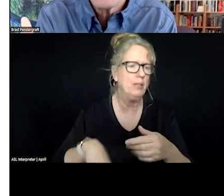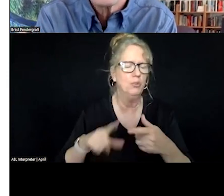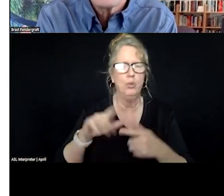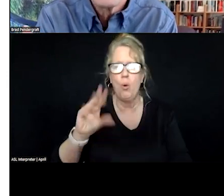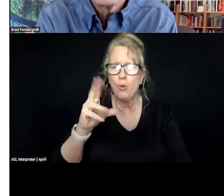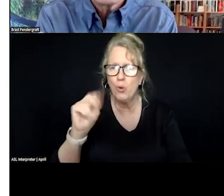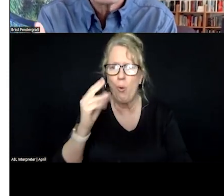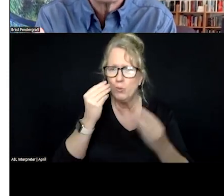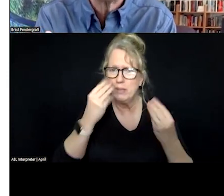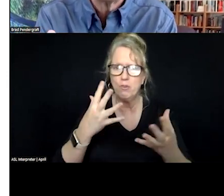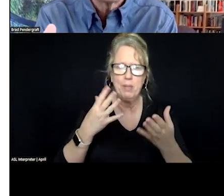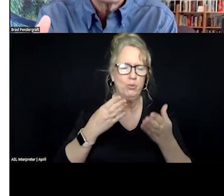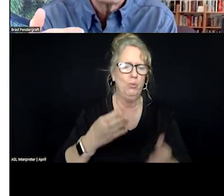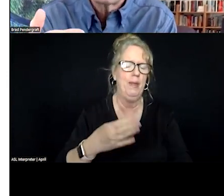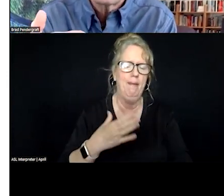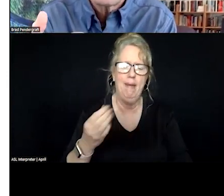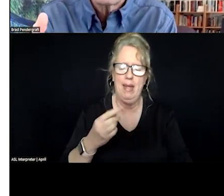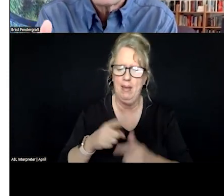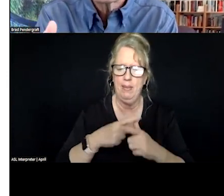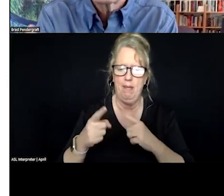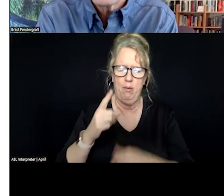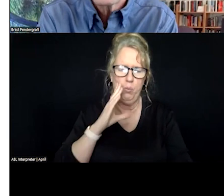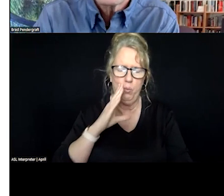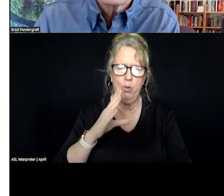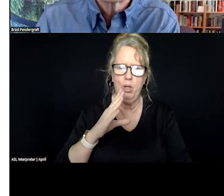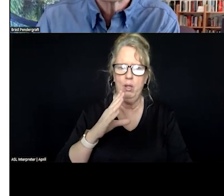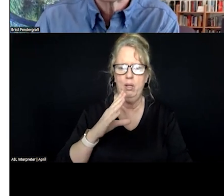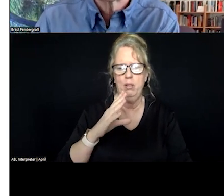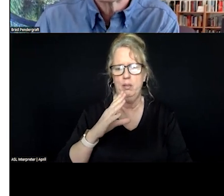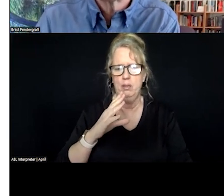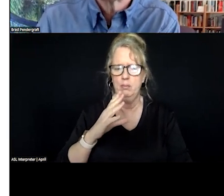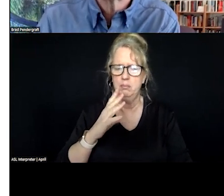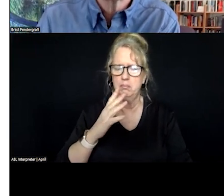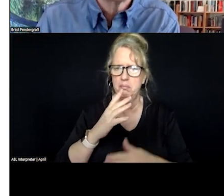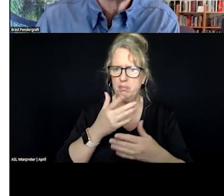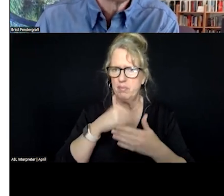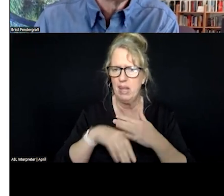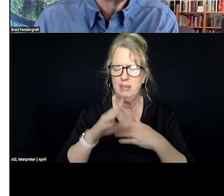TO IT AND IT WILL WORK AS AN ASSISTANT WITH YOU.